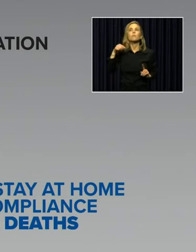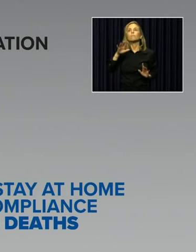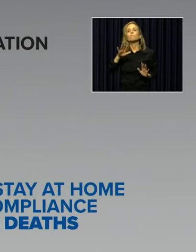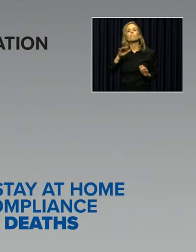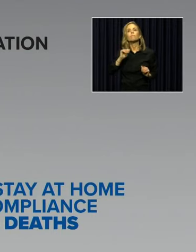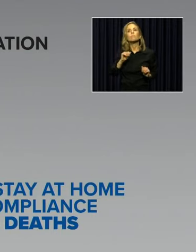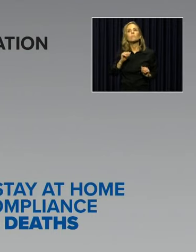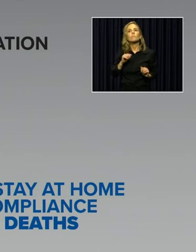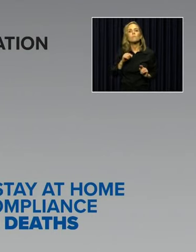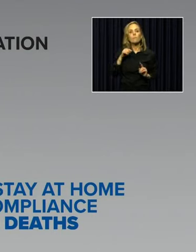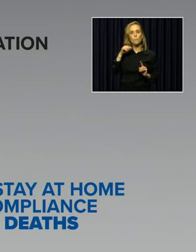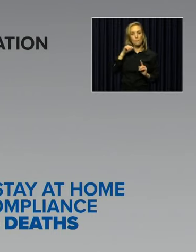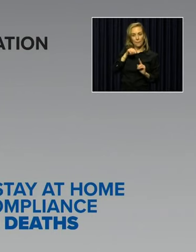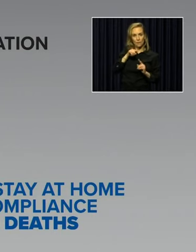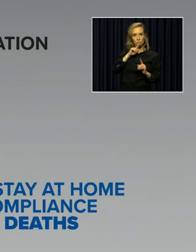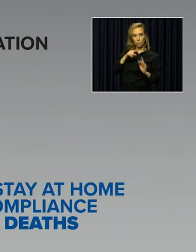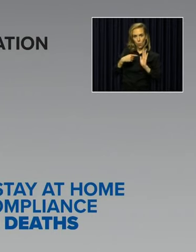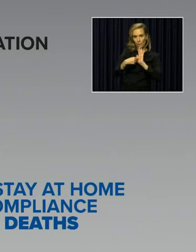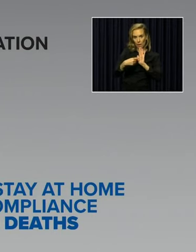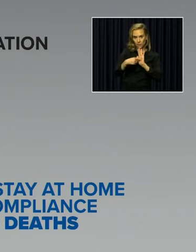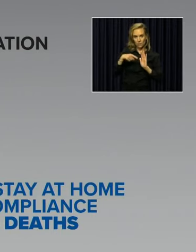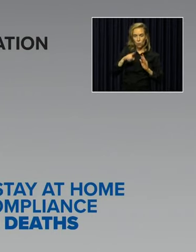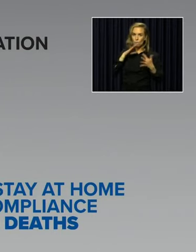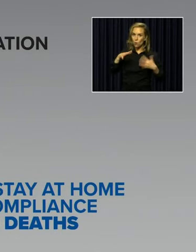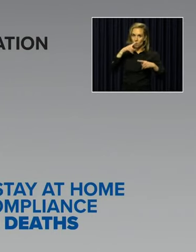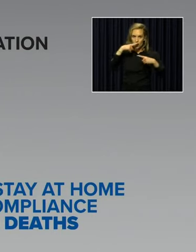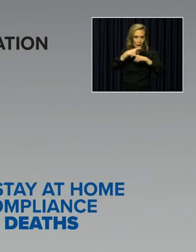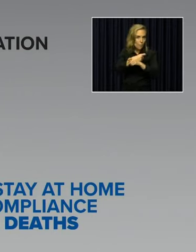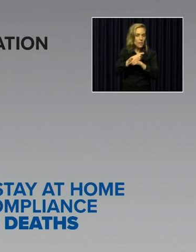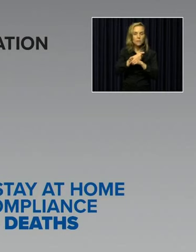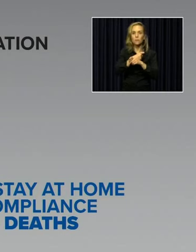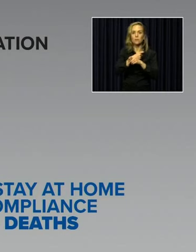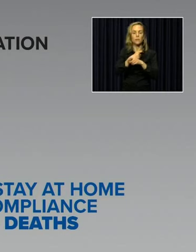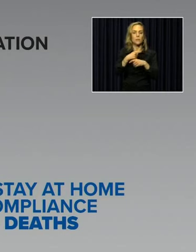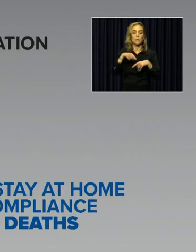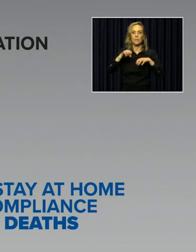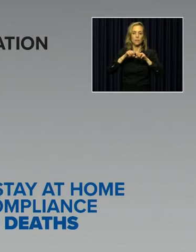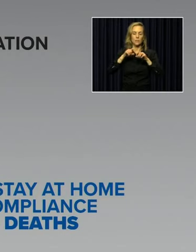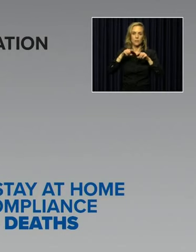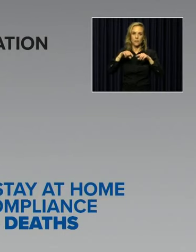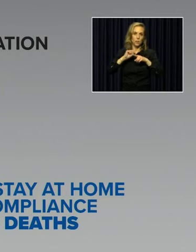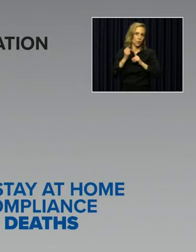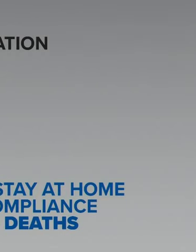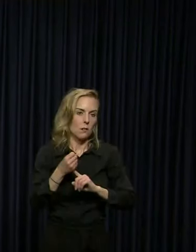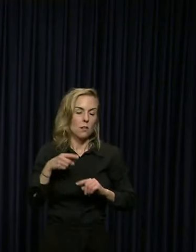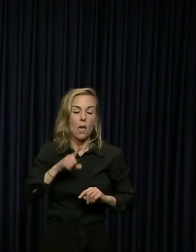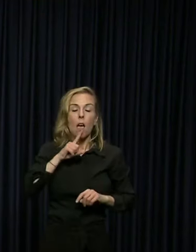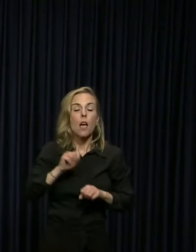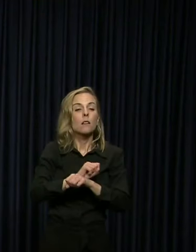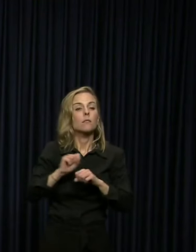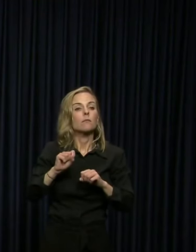I NEED YOUR BEST THE NEXT WEEK AFTER THAT. OUR GOAL IS TO MAKE SURE THAT WE ARE PART OF THAT STRICT COMPLIANCE.